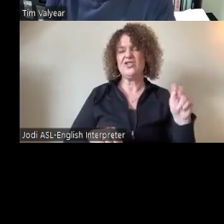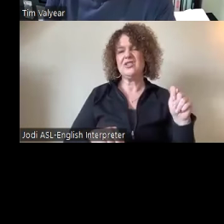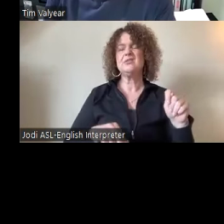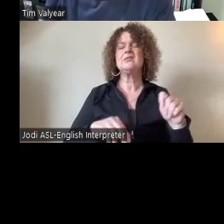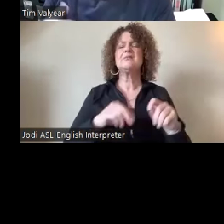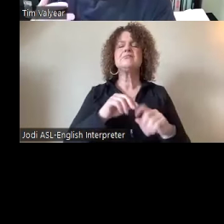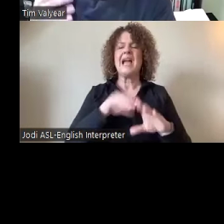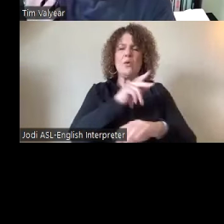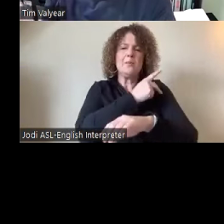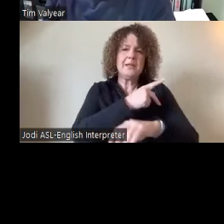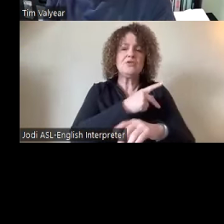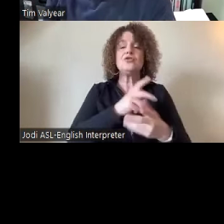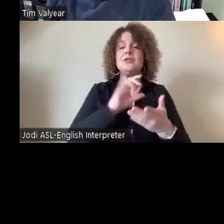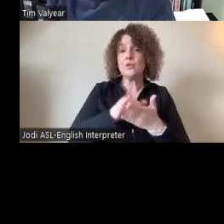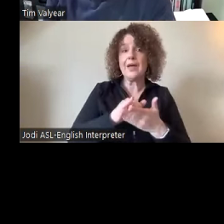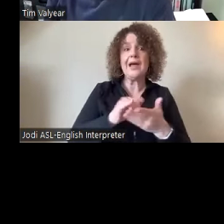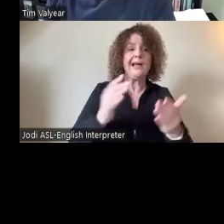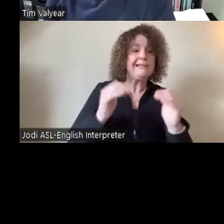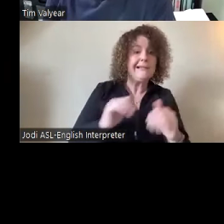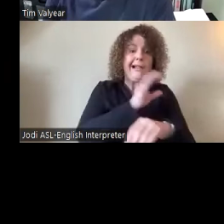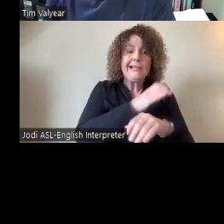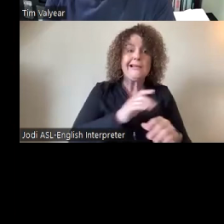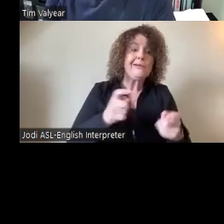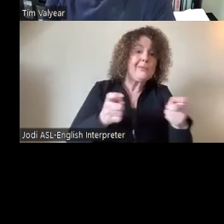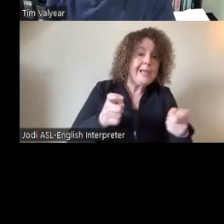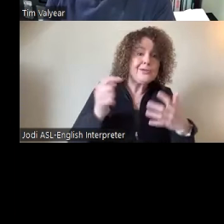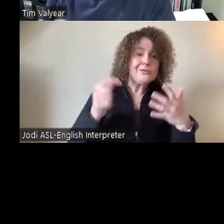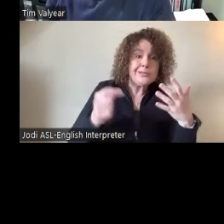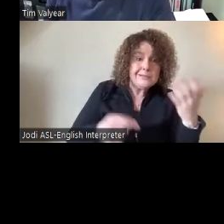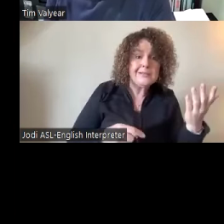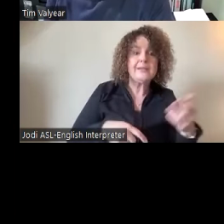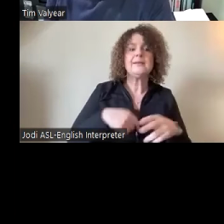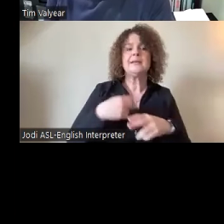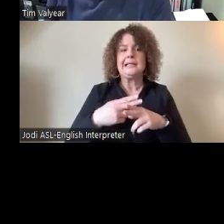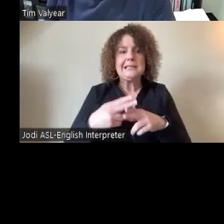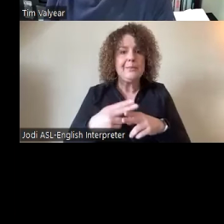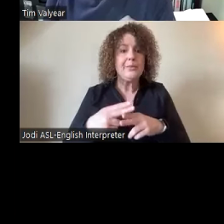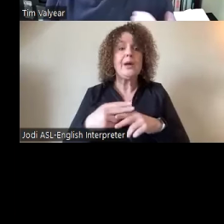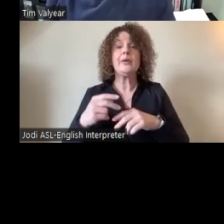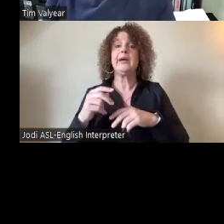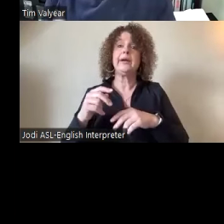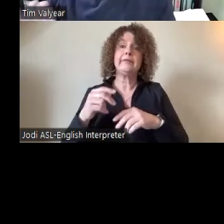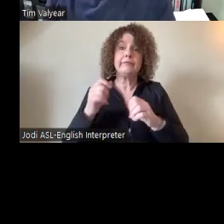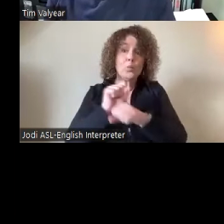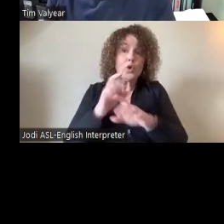high risk and you can get tested for PCR. Outpatient considered for COVID-19 treatment. An outpatient who